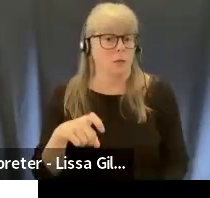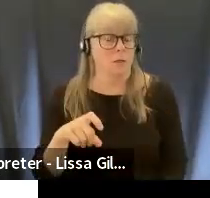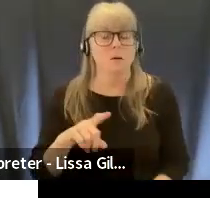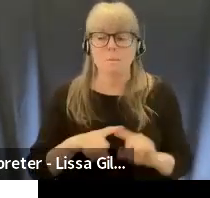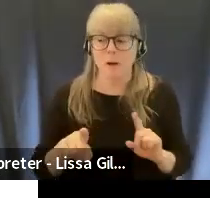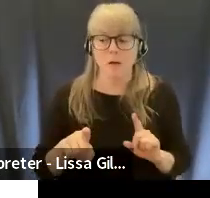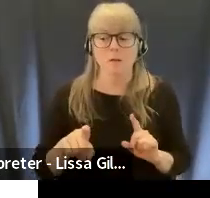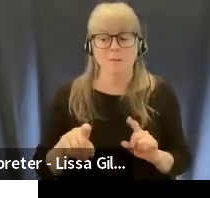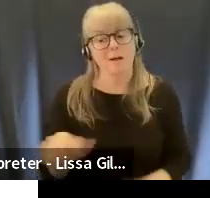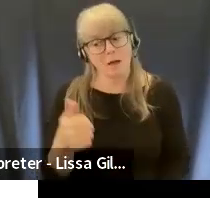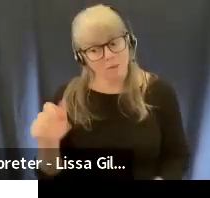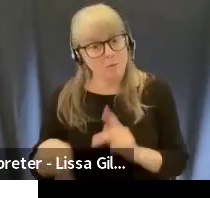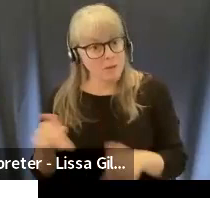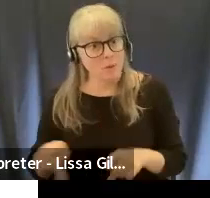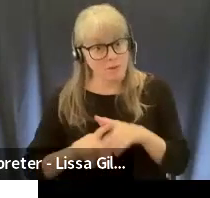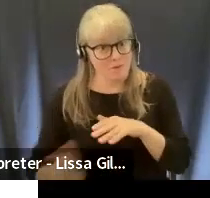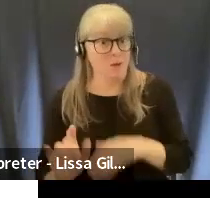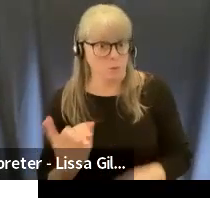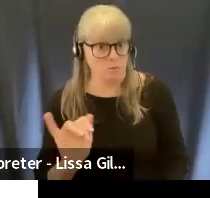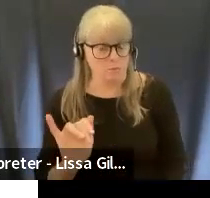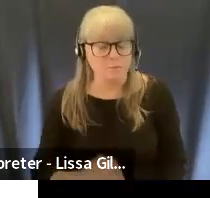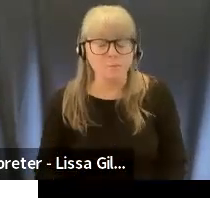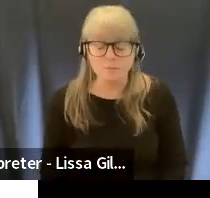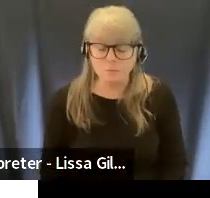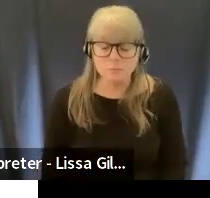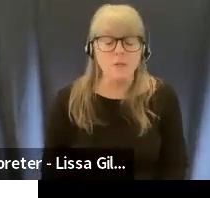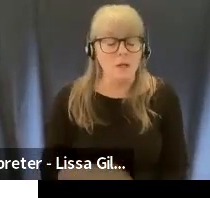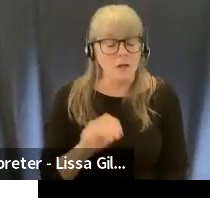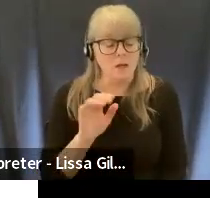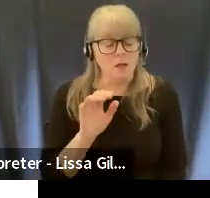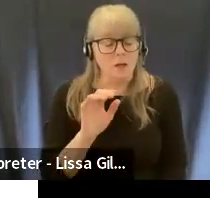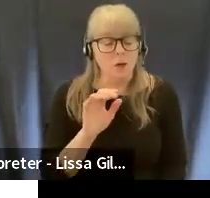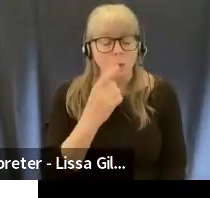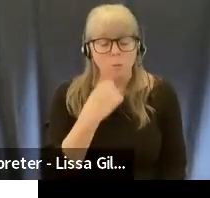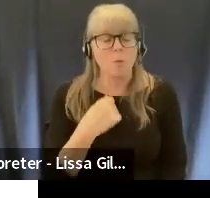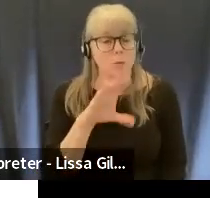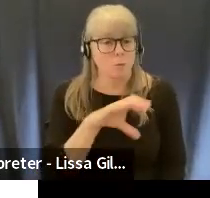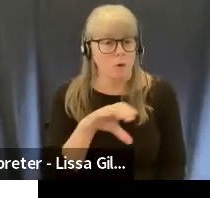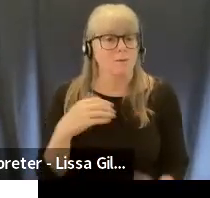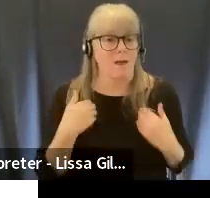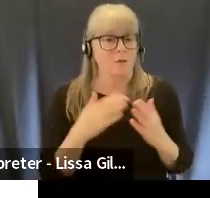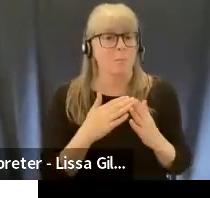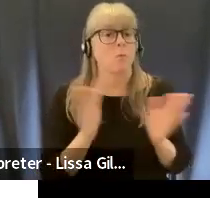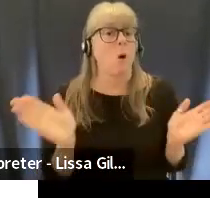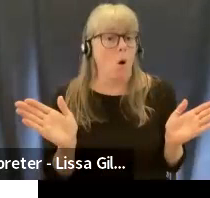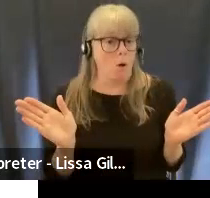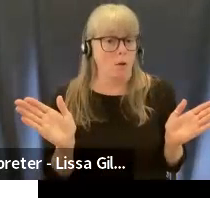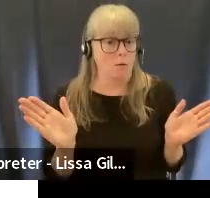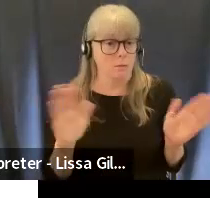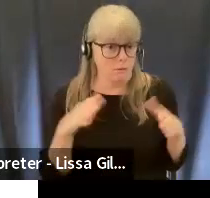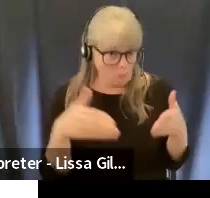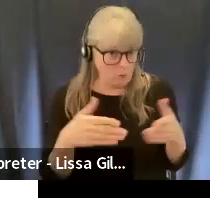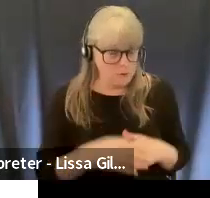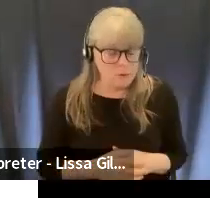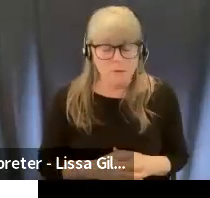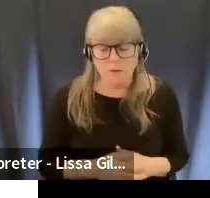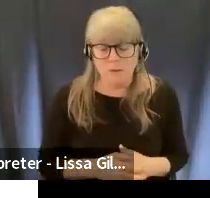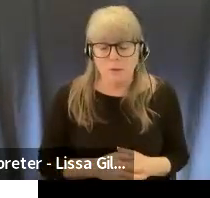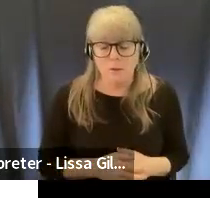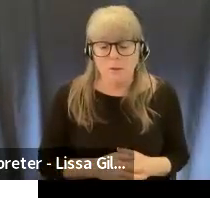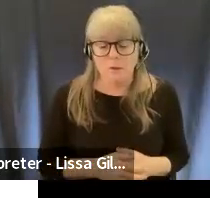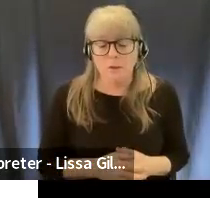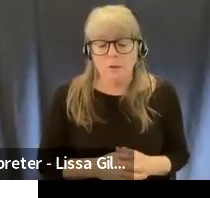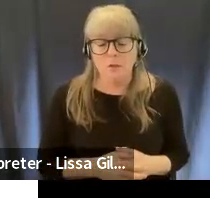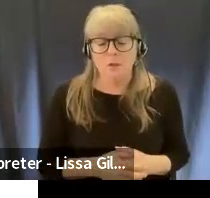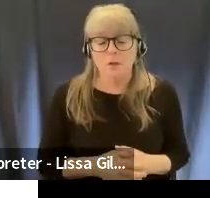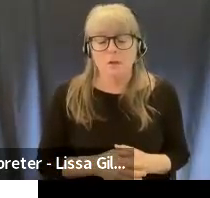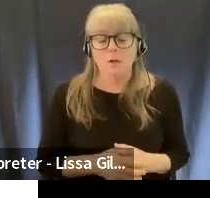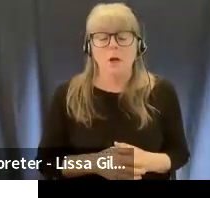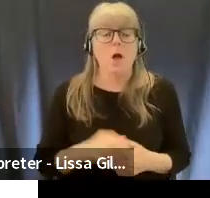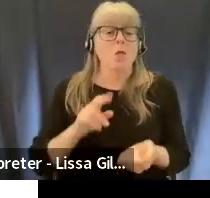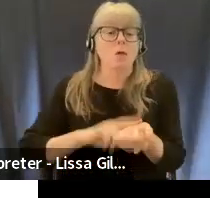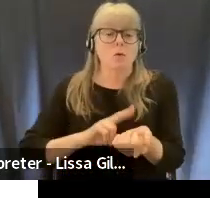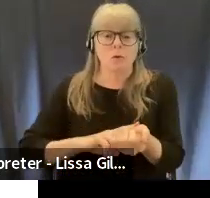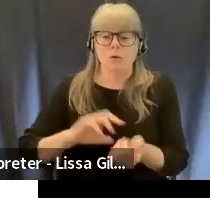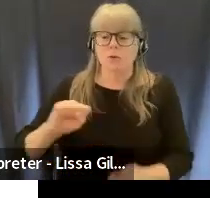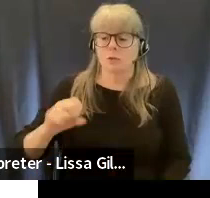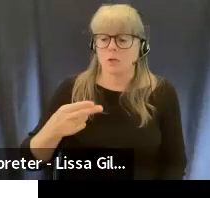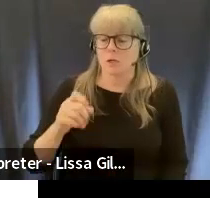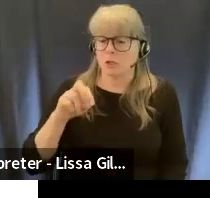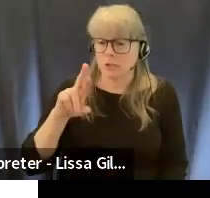And so that very cross has a broader focus and a need.